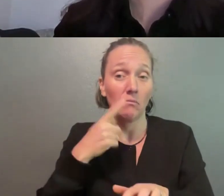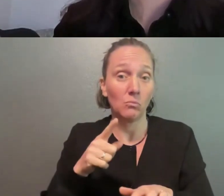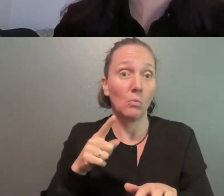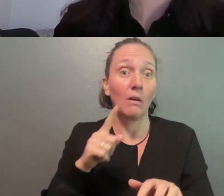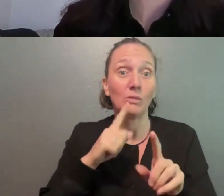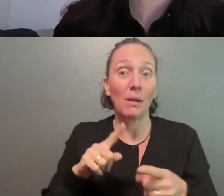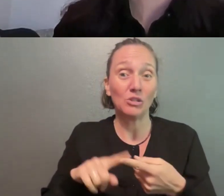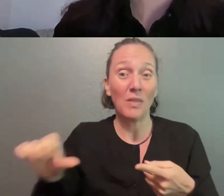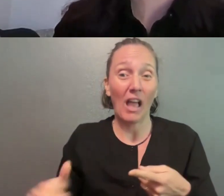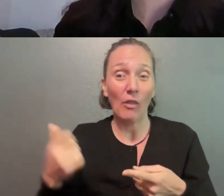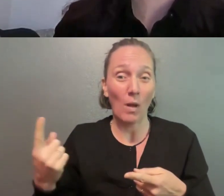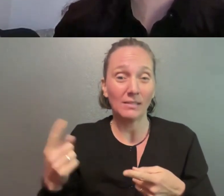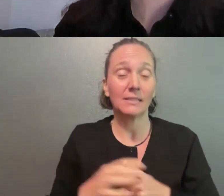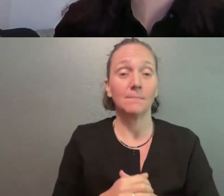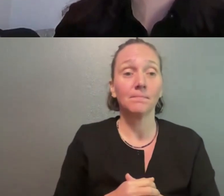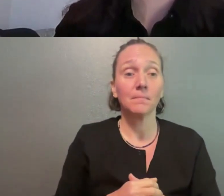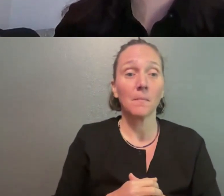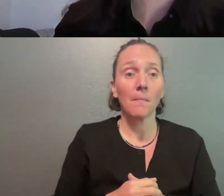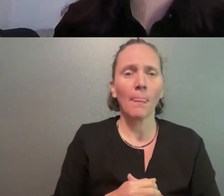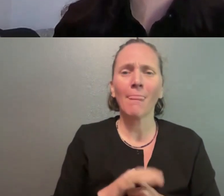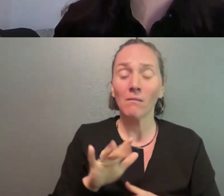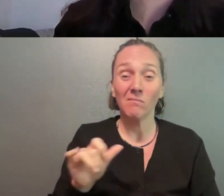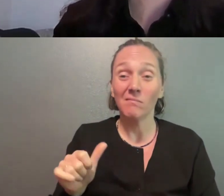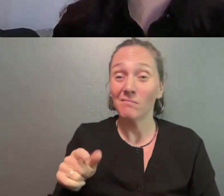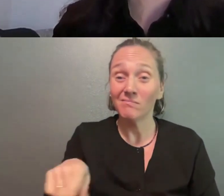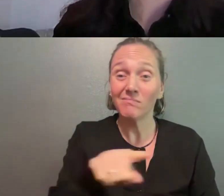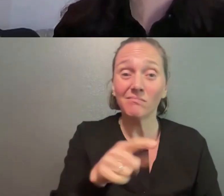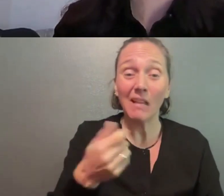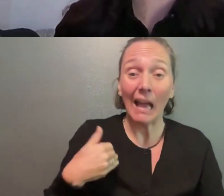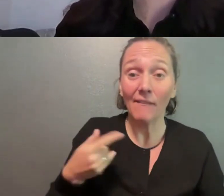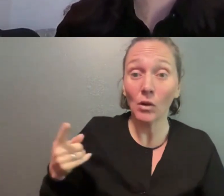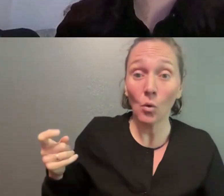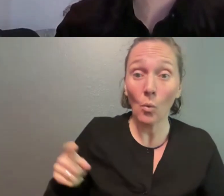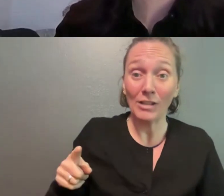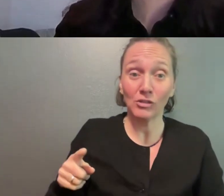And then for anyone else who has questions, please, please, please